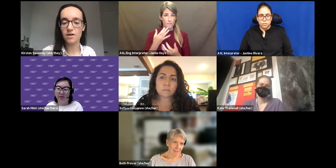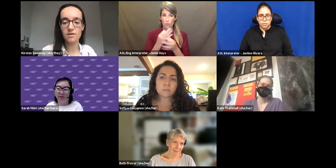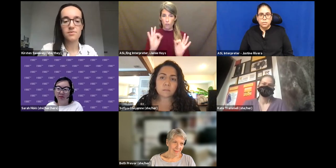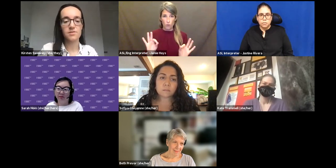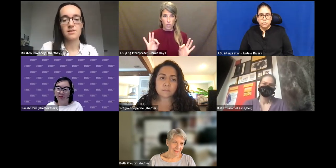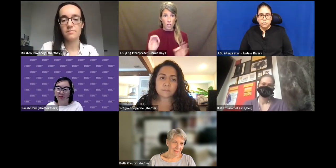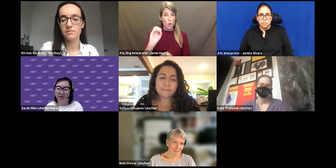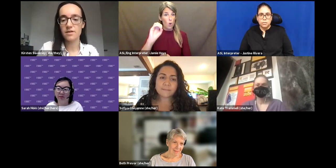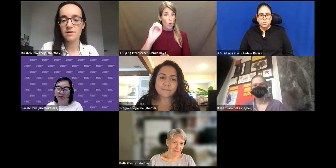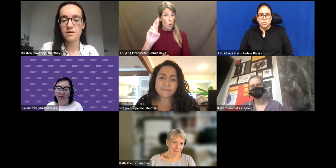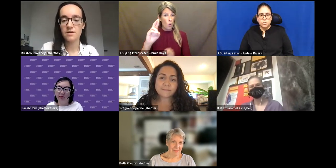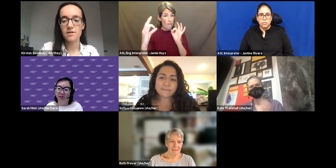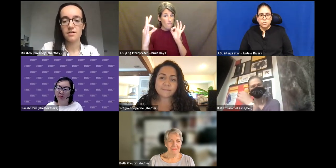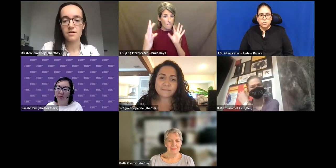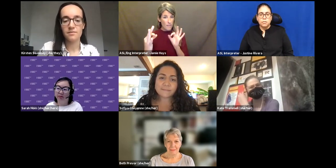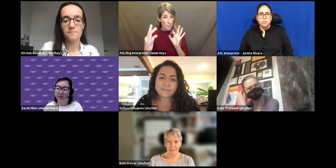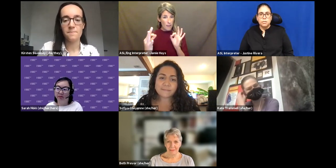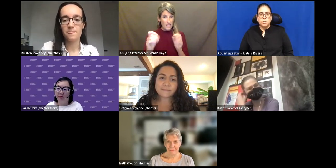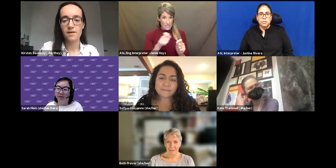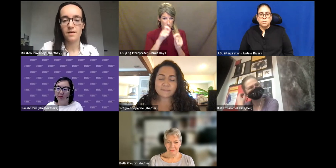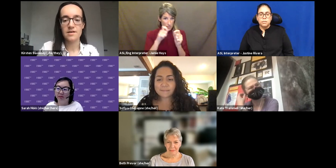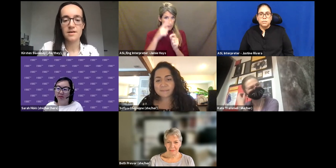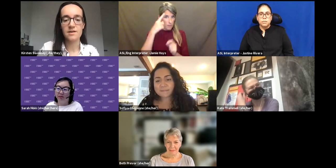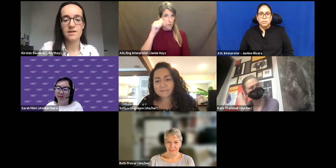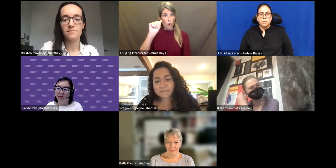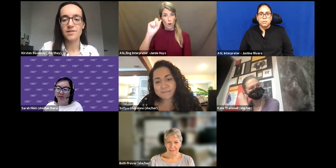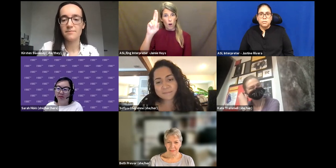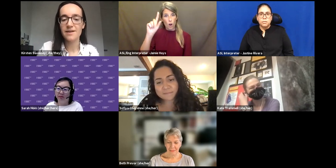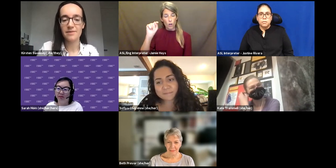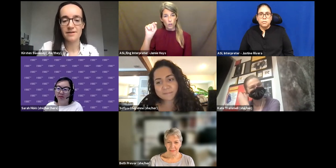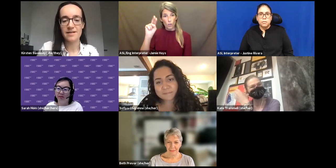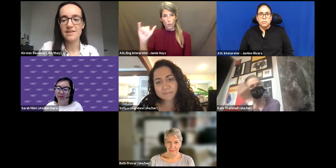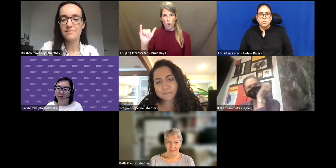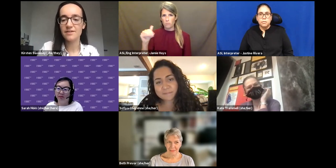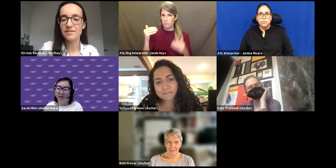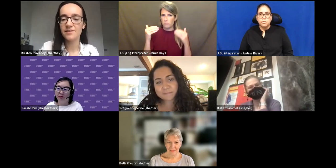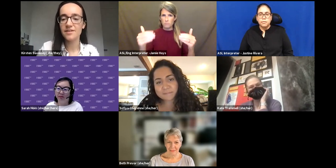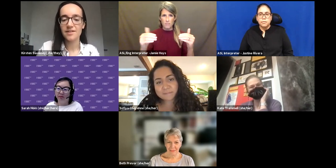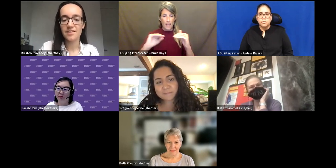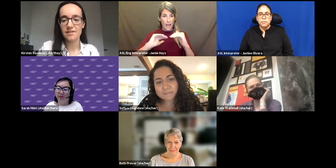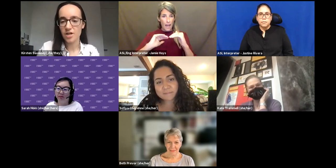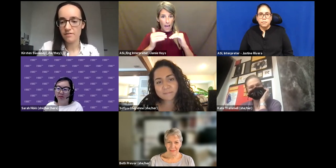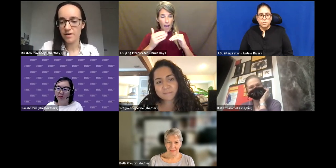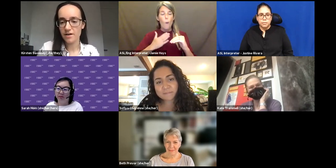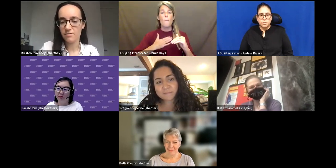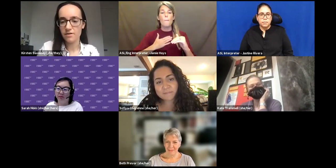welcome to email me. I am typing my email in the chat right now.